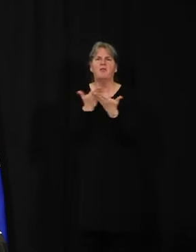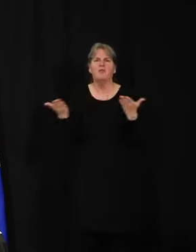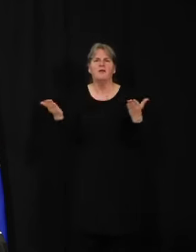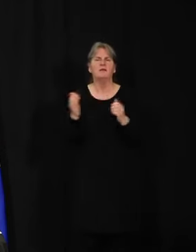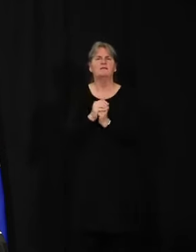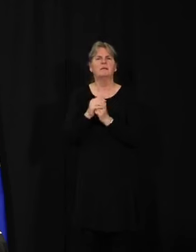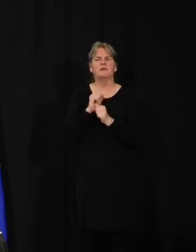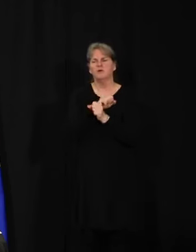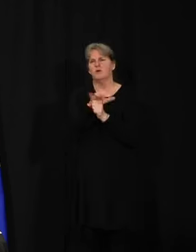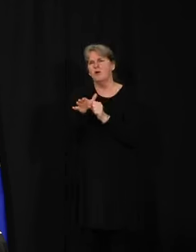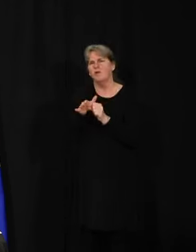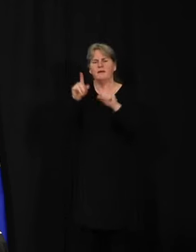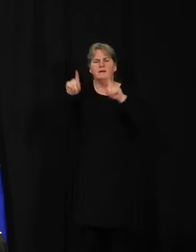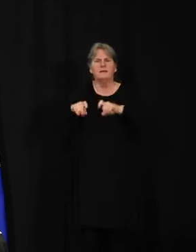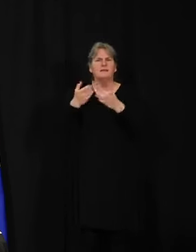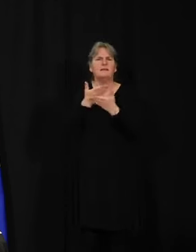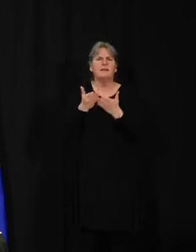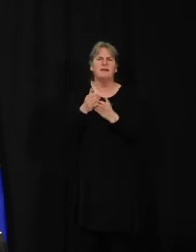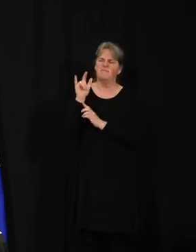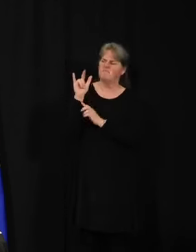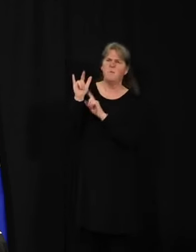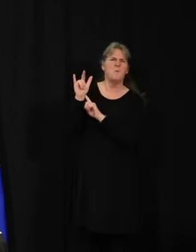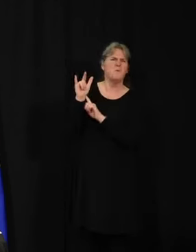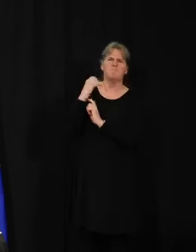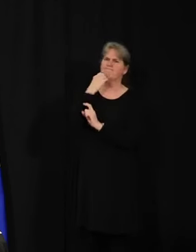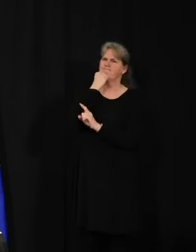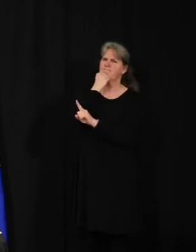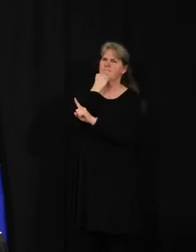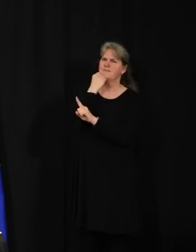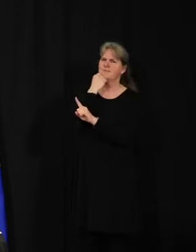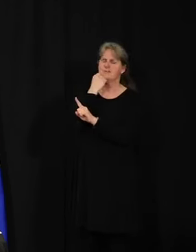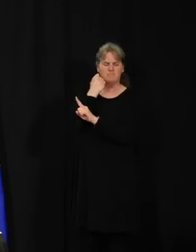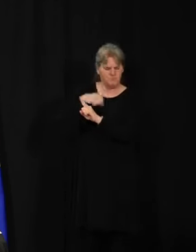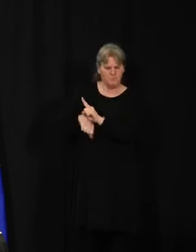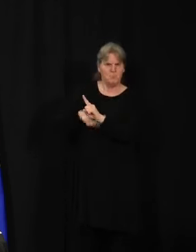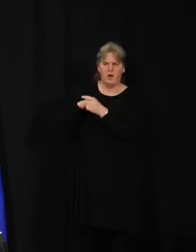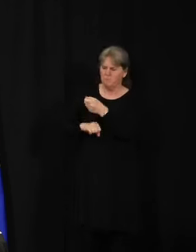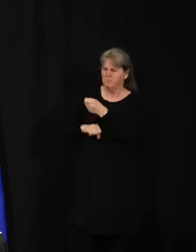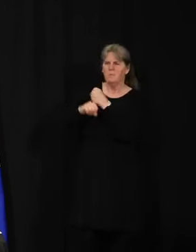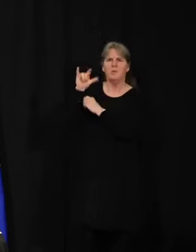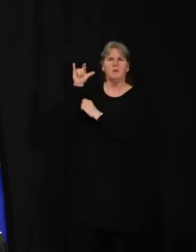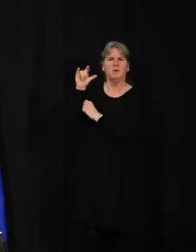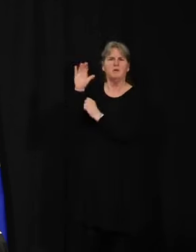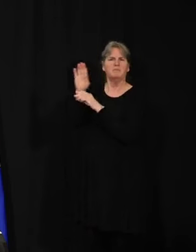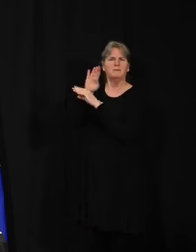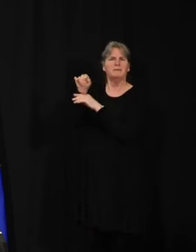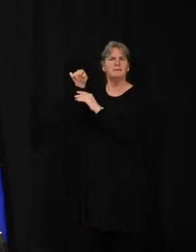COVID-19 test. Our government is proud to support our aviation industry,